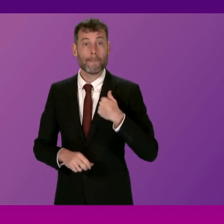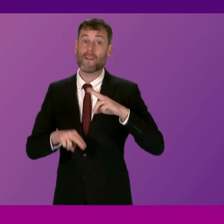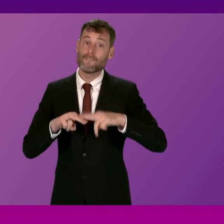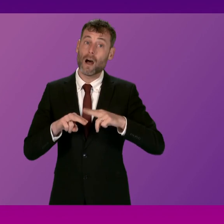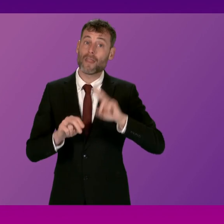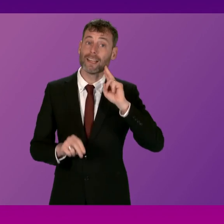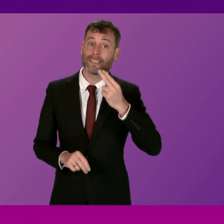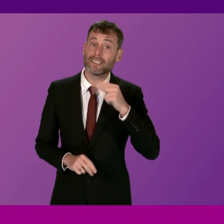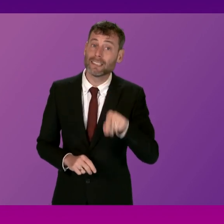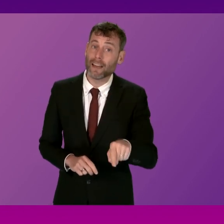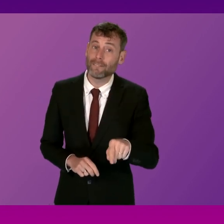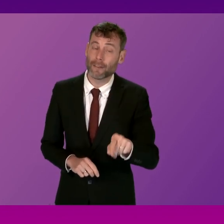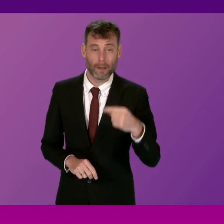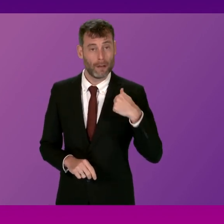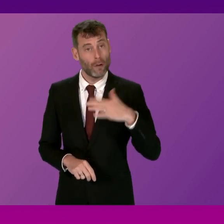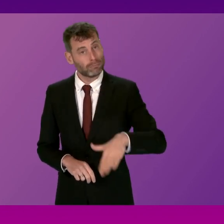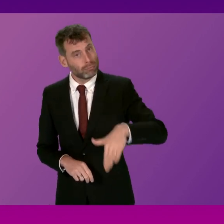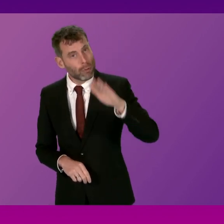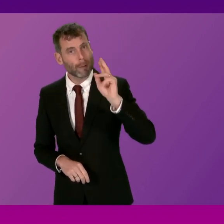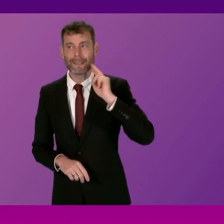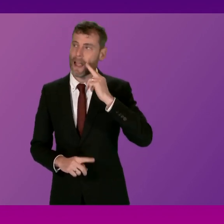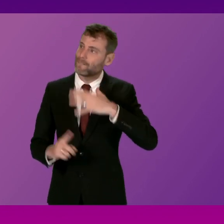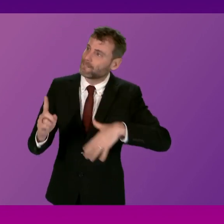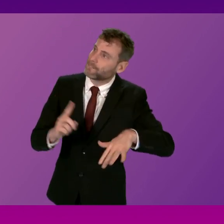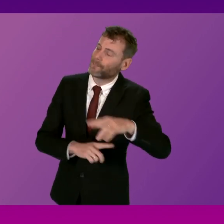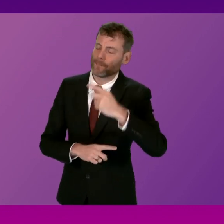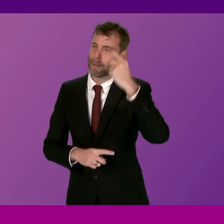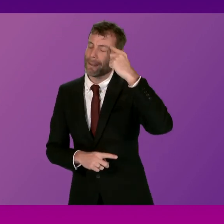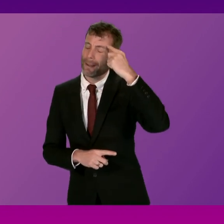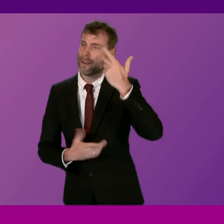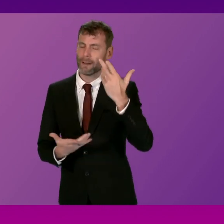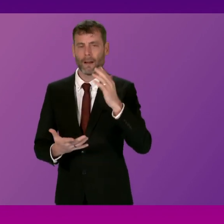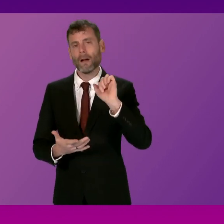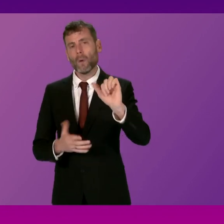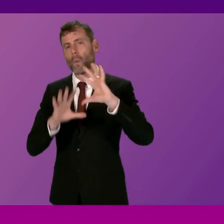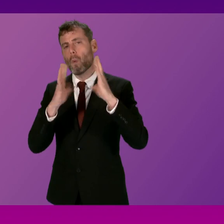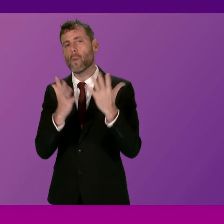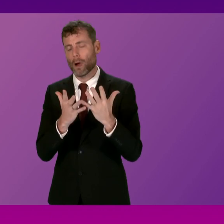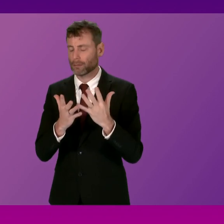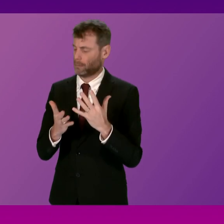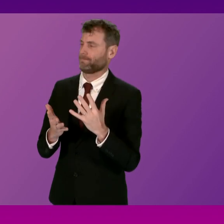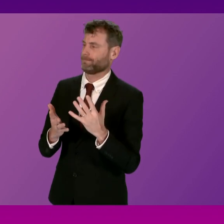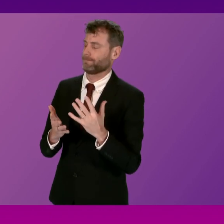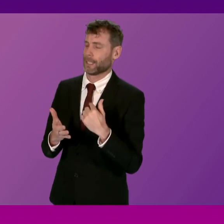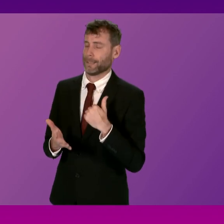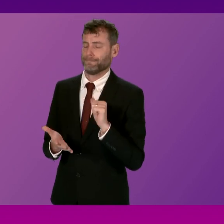That has shaped my understanding of what aspects are needed for a whole-person approach to disabilities.